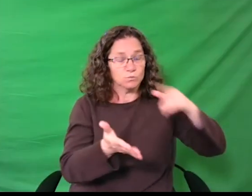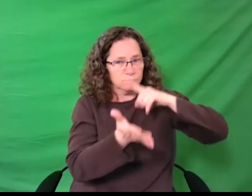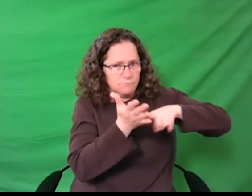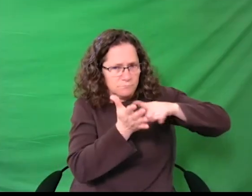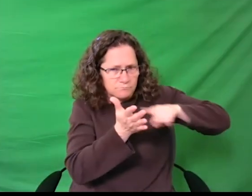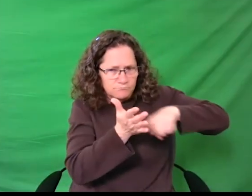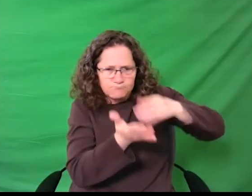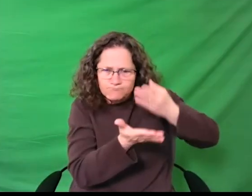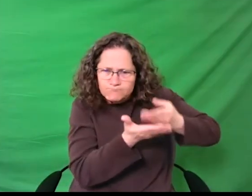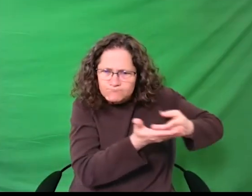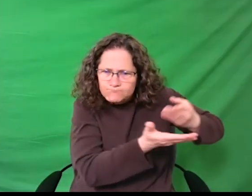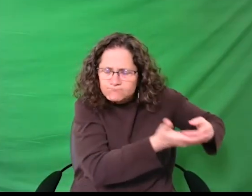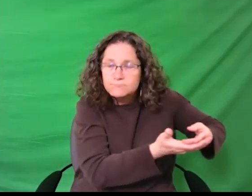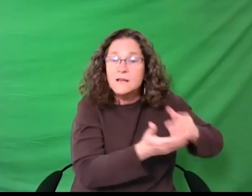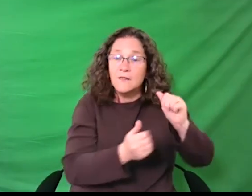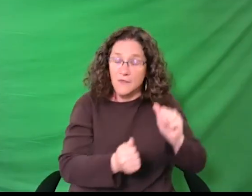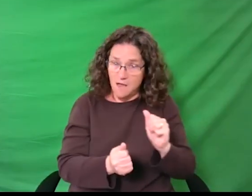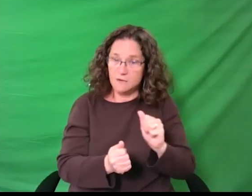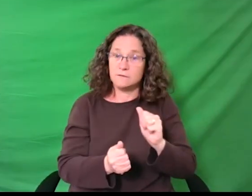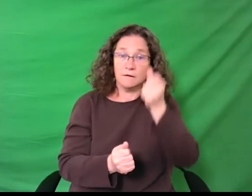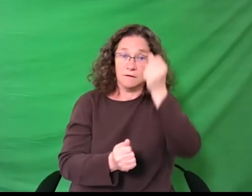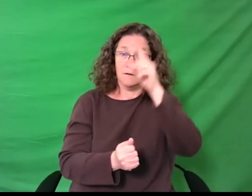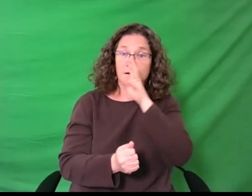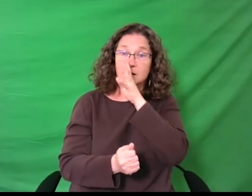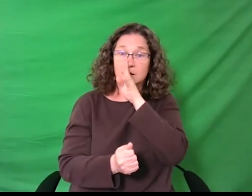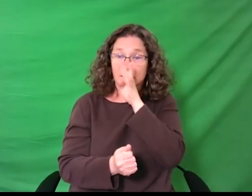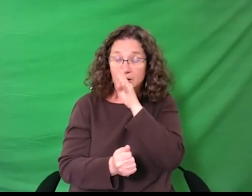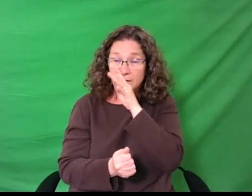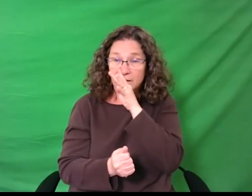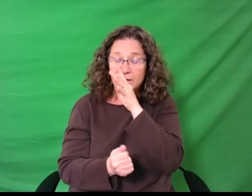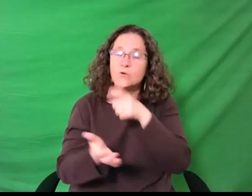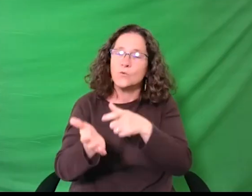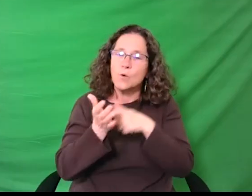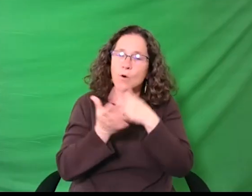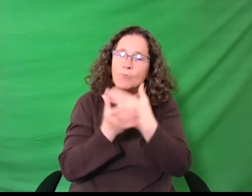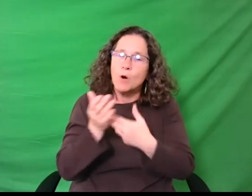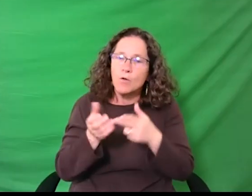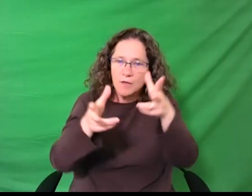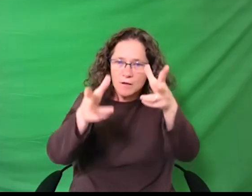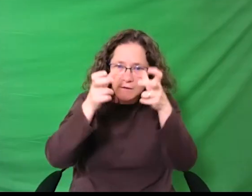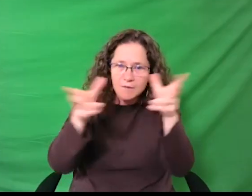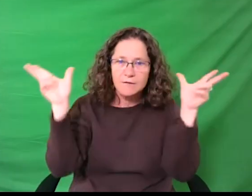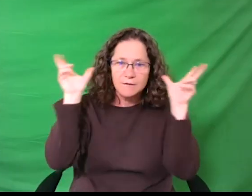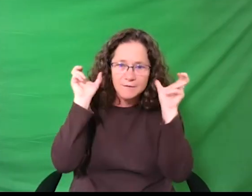We all use visuals when we process spoken language. And, in fact, 60% of communication